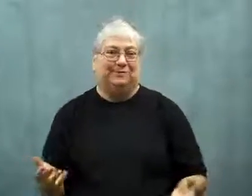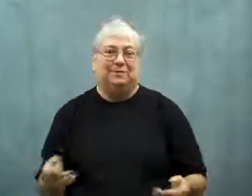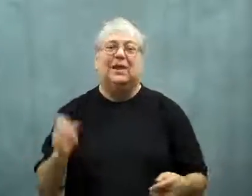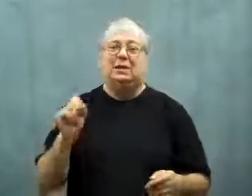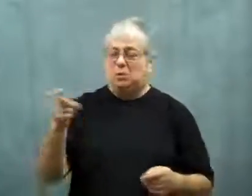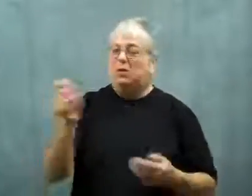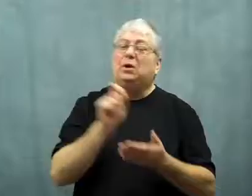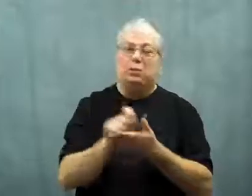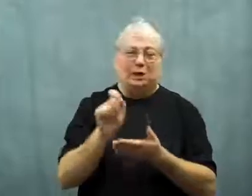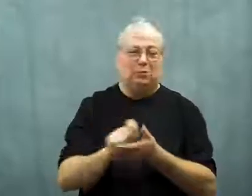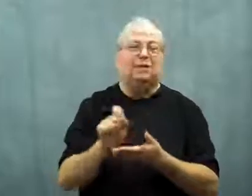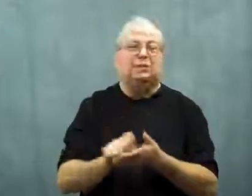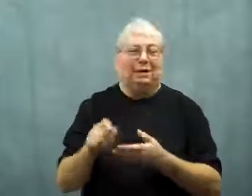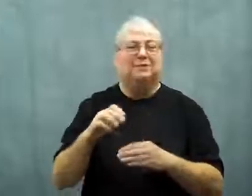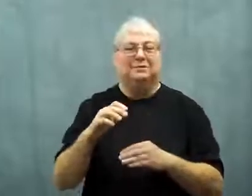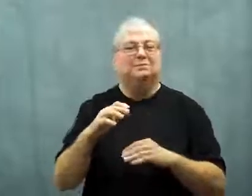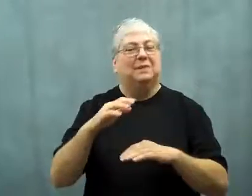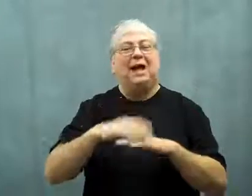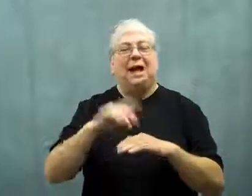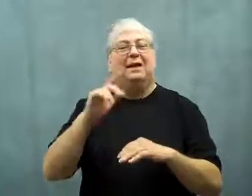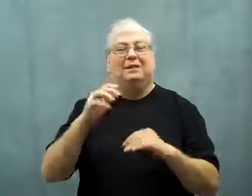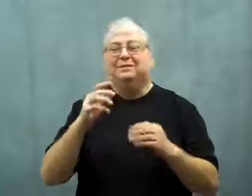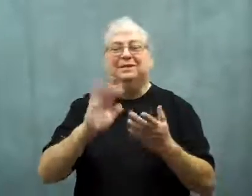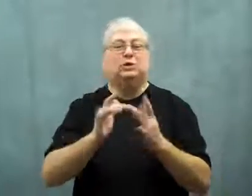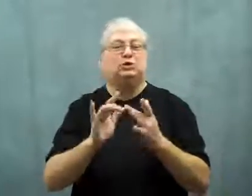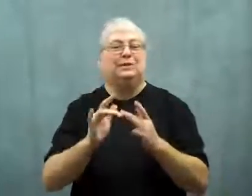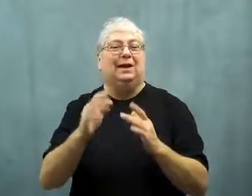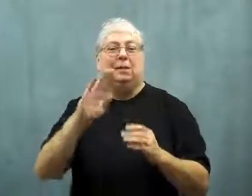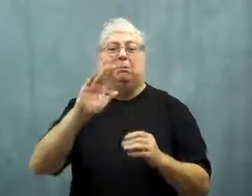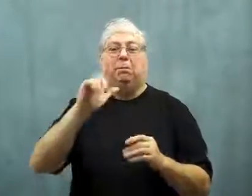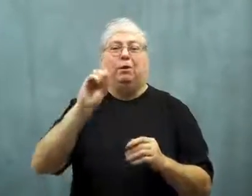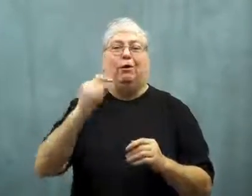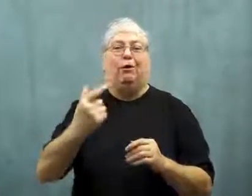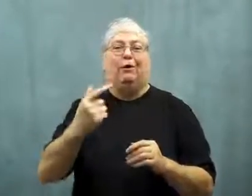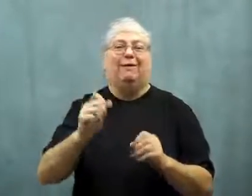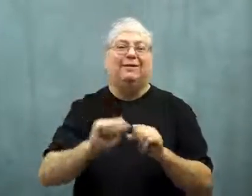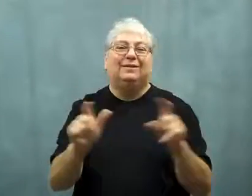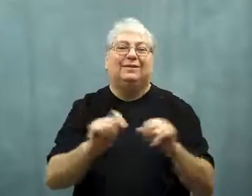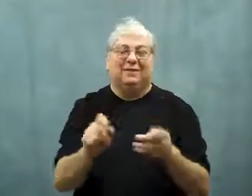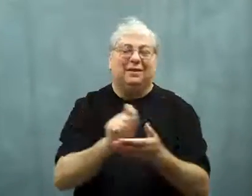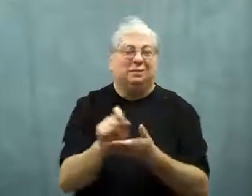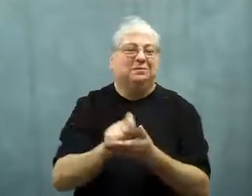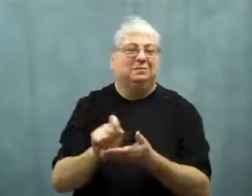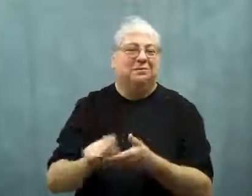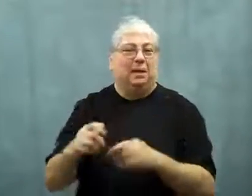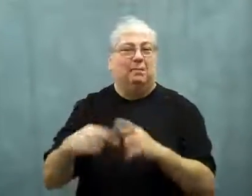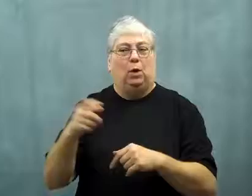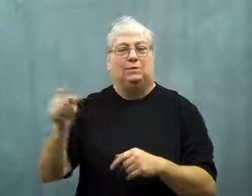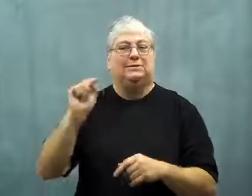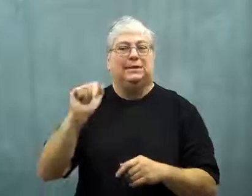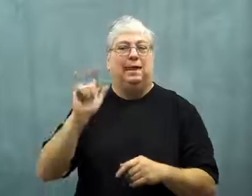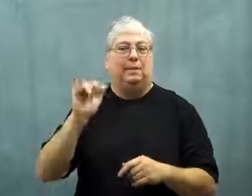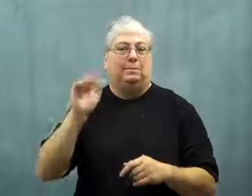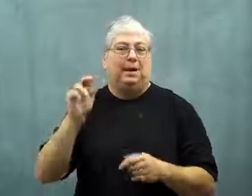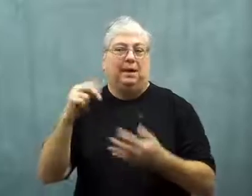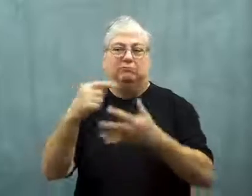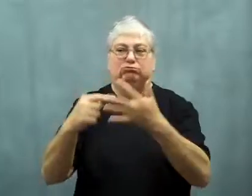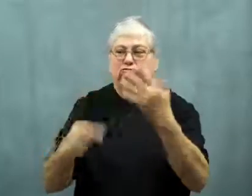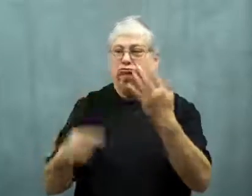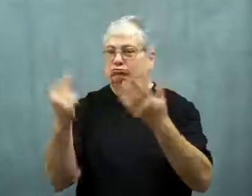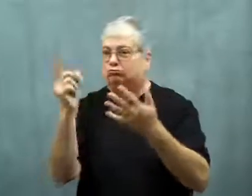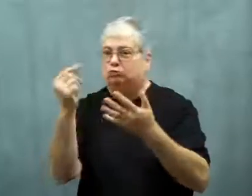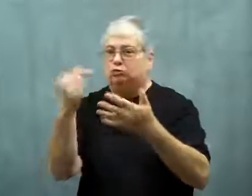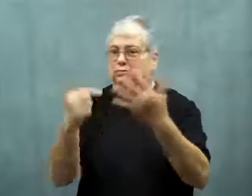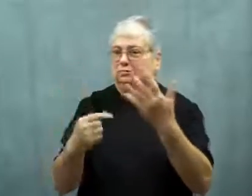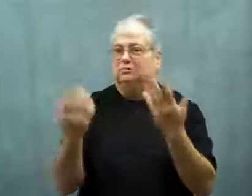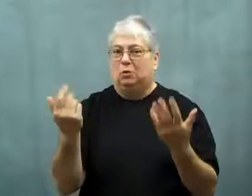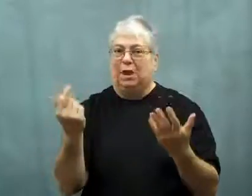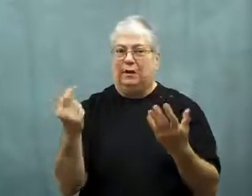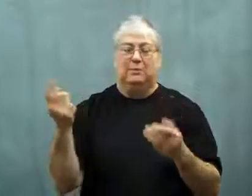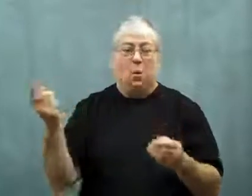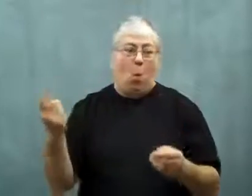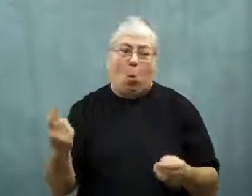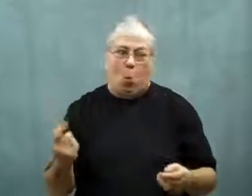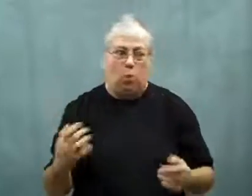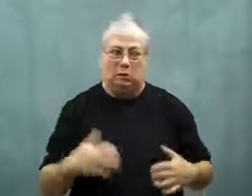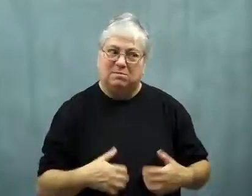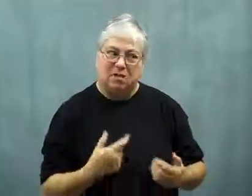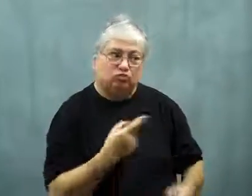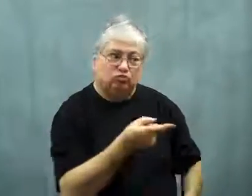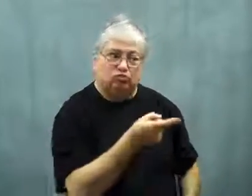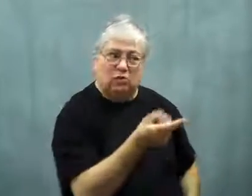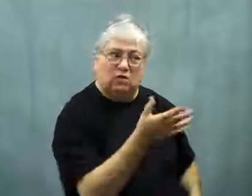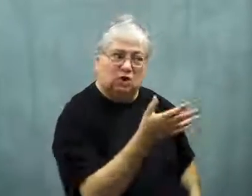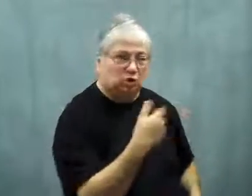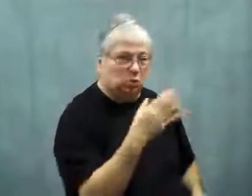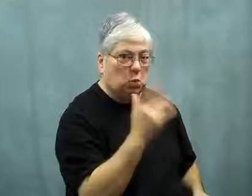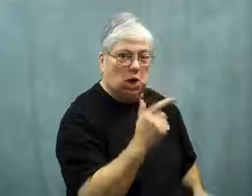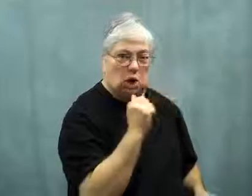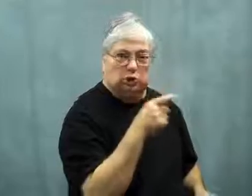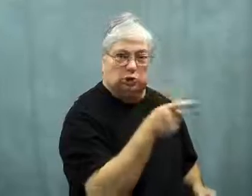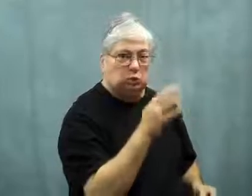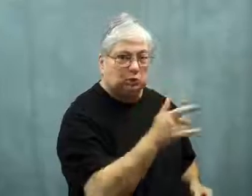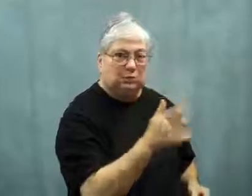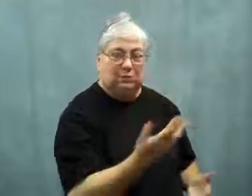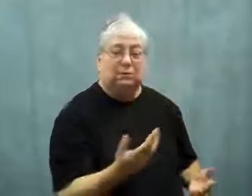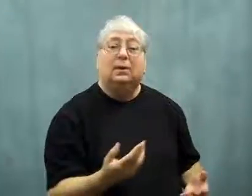She wrote an internet blog, exposing the Taliban's tactics.